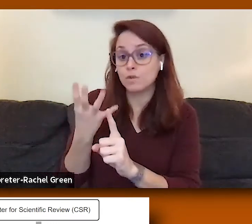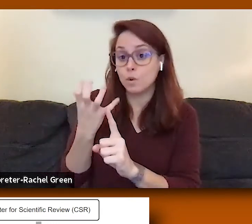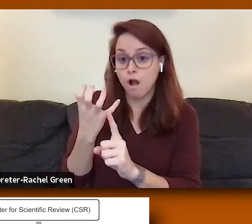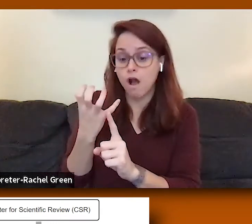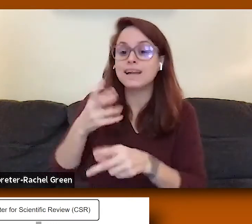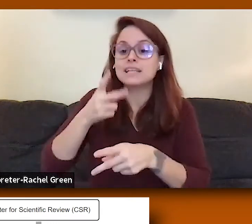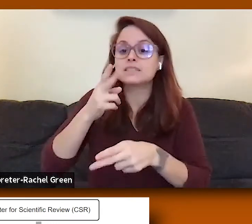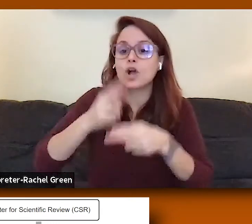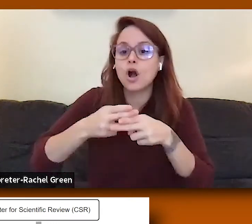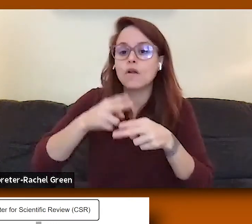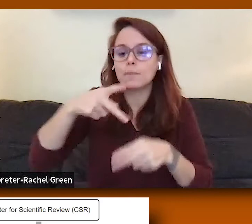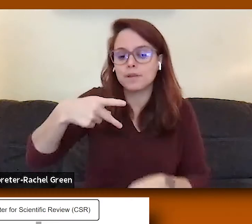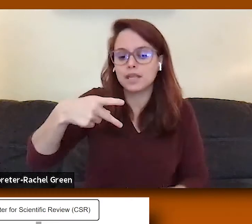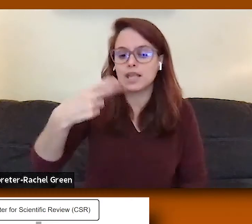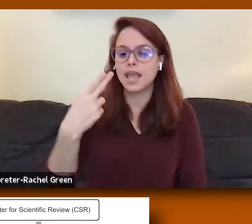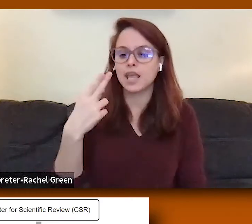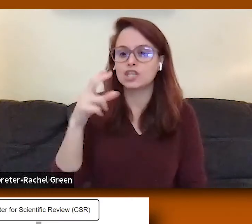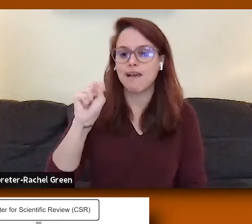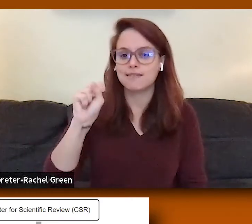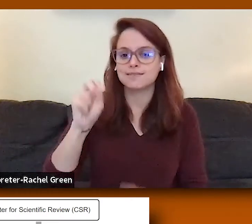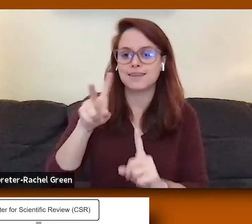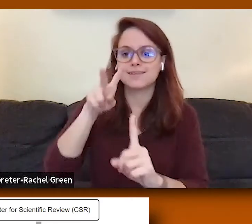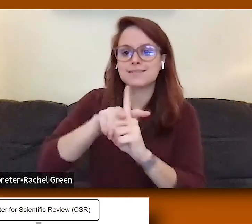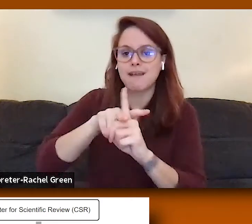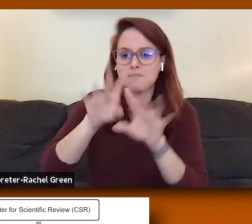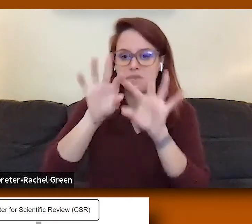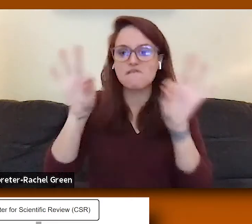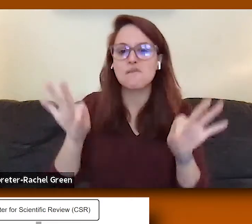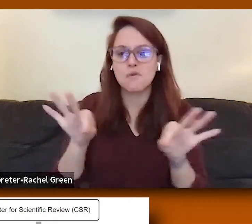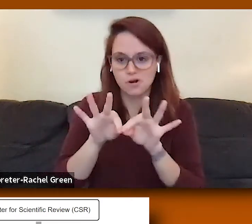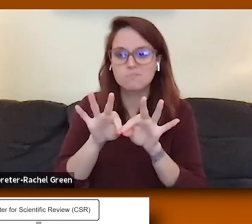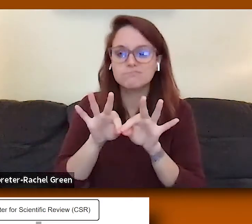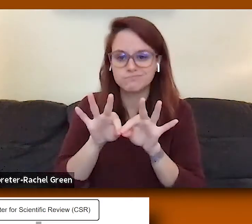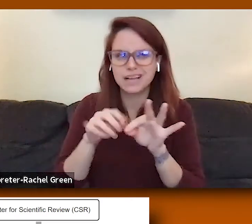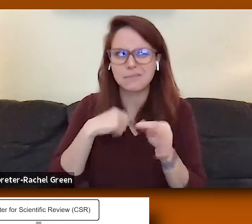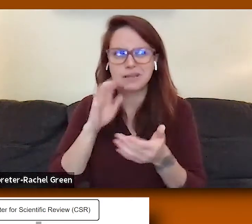It's called the PHS assignment form, I believe.